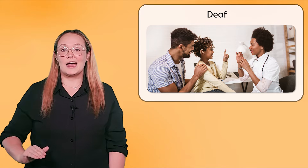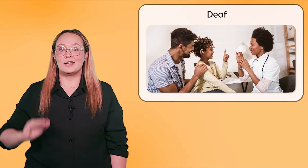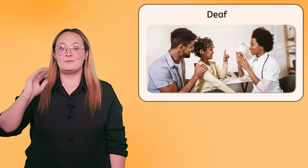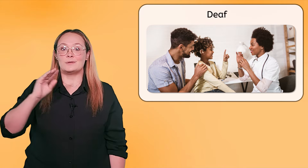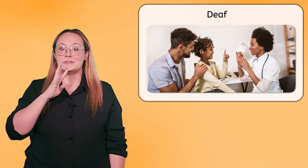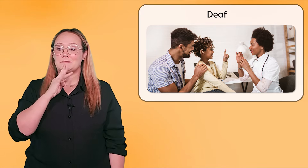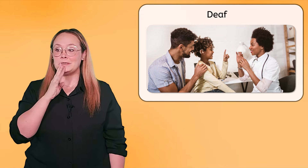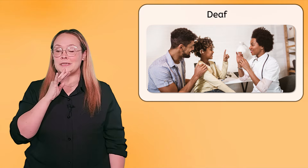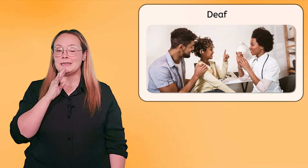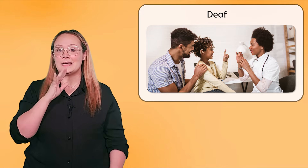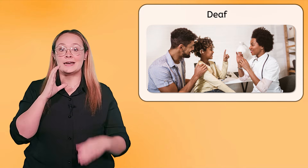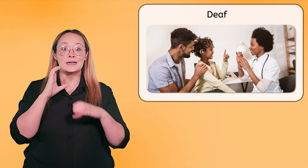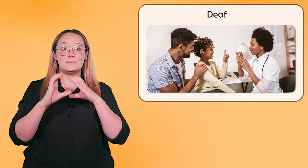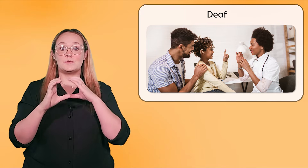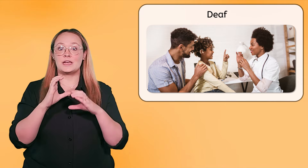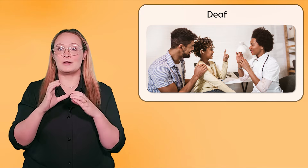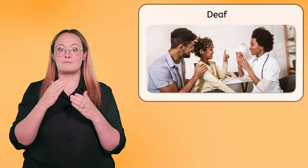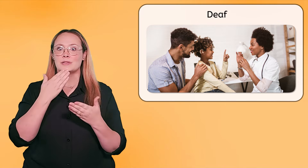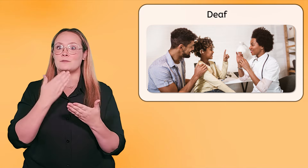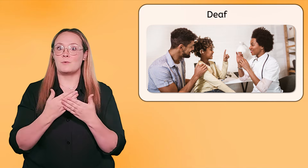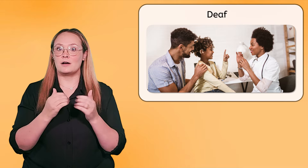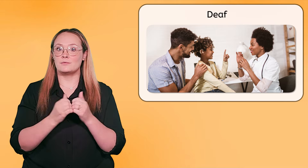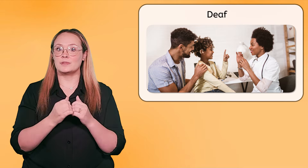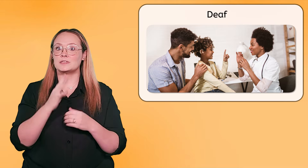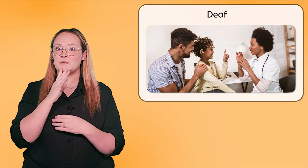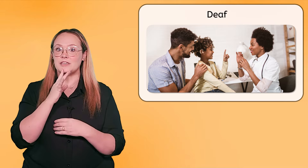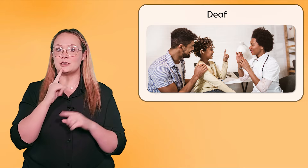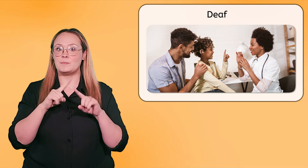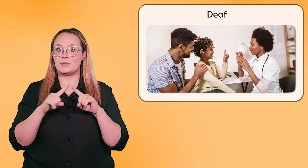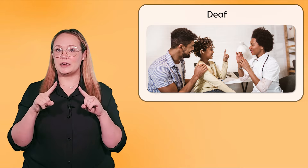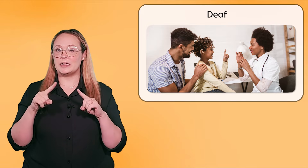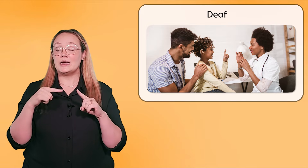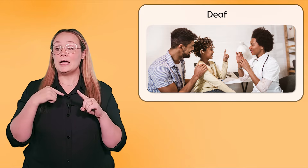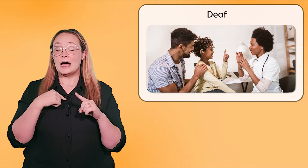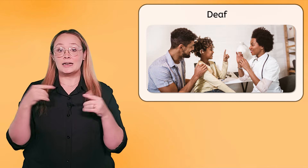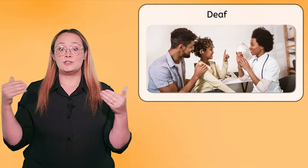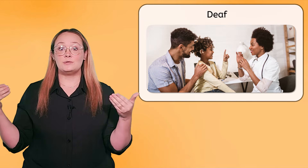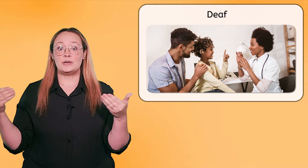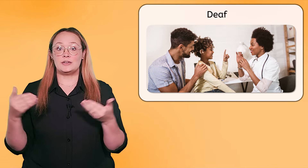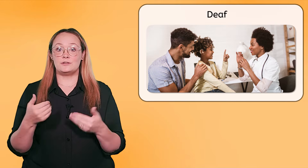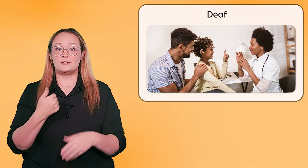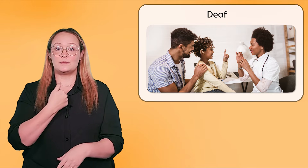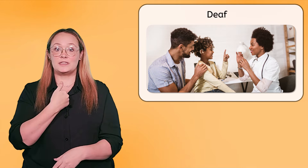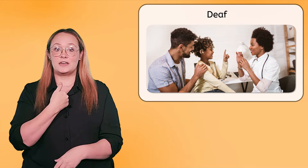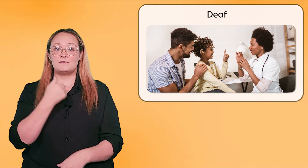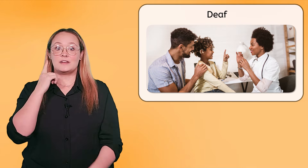I grew up speaking and I communicate really well with speech, but I do introduce myself